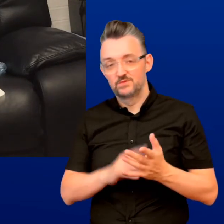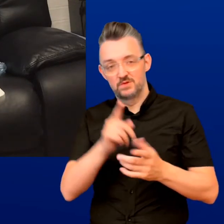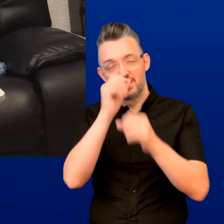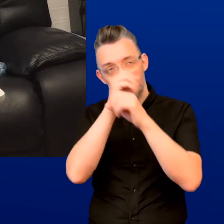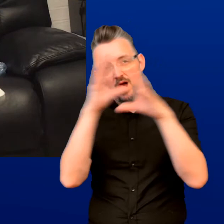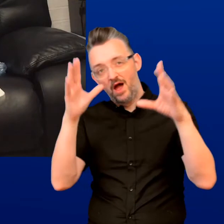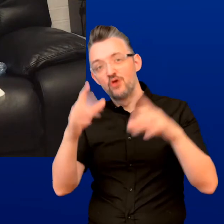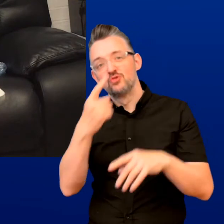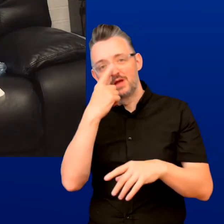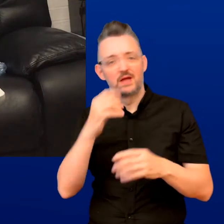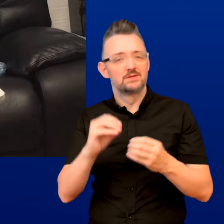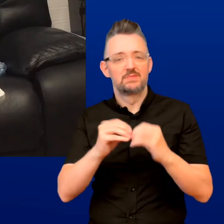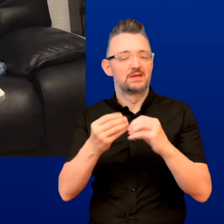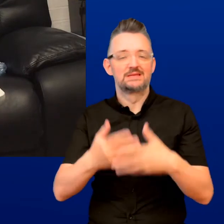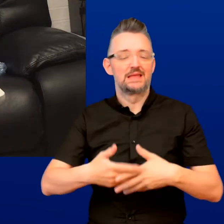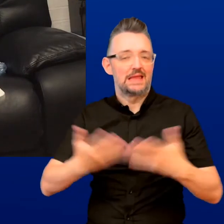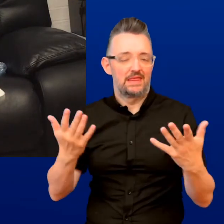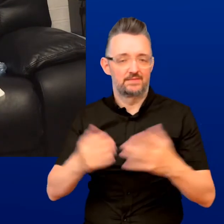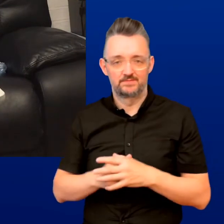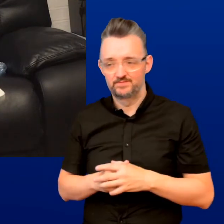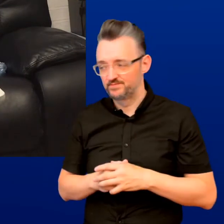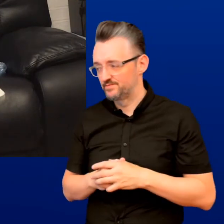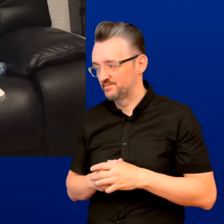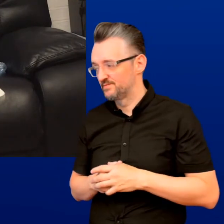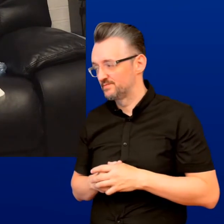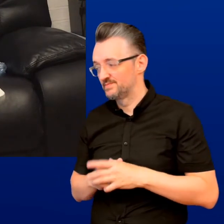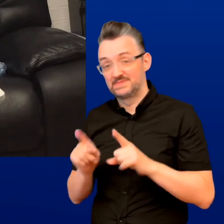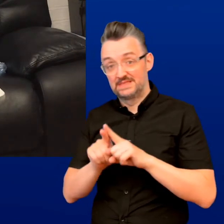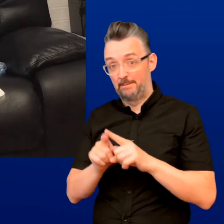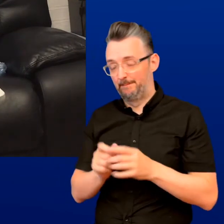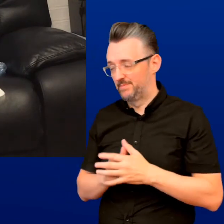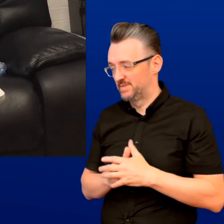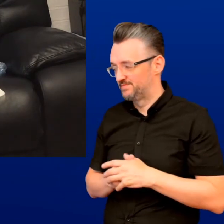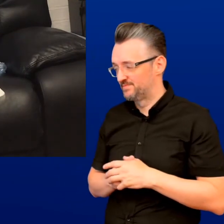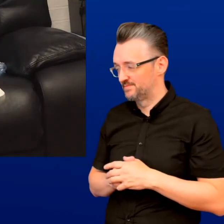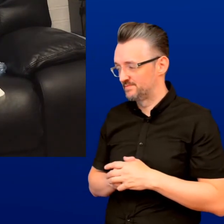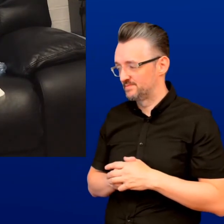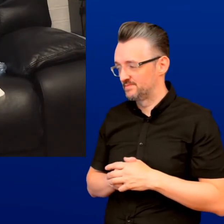of what you can do. Like so.